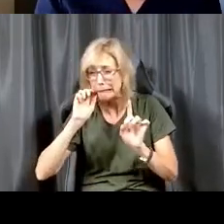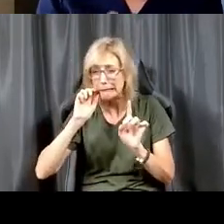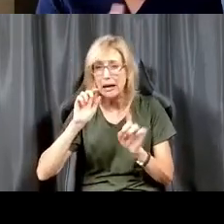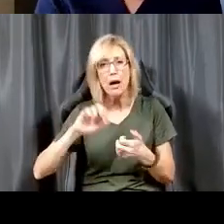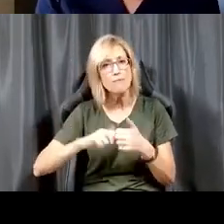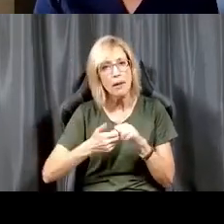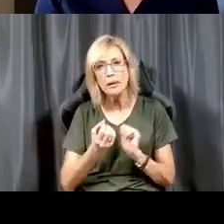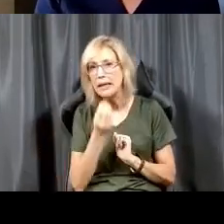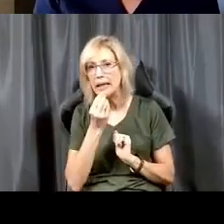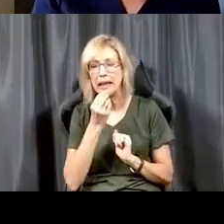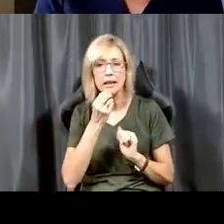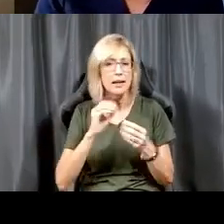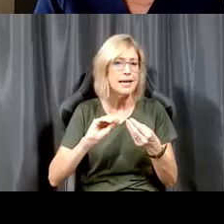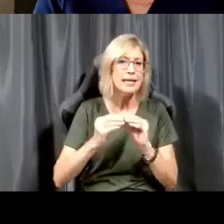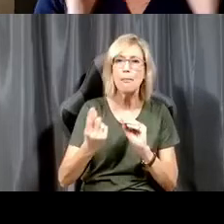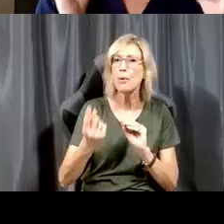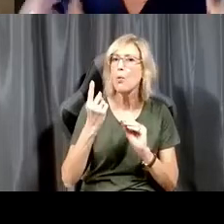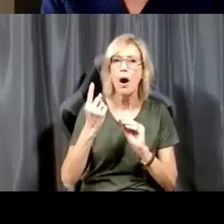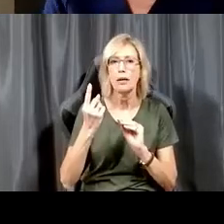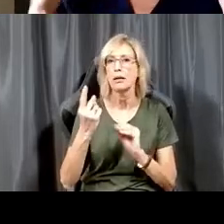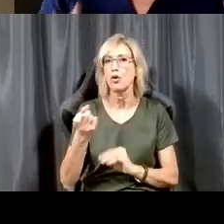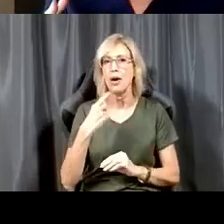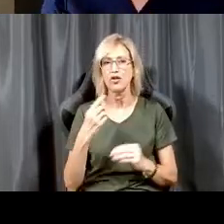the one question that I get. (picky eating) how do I get my